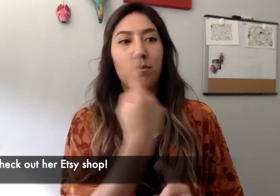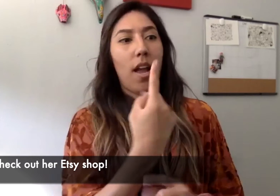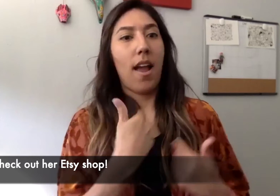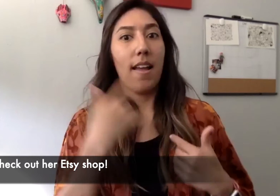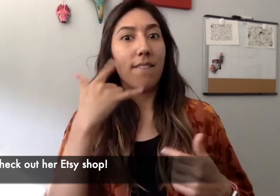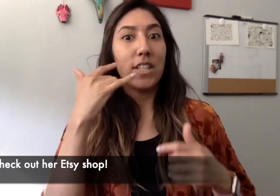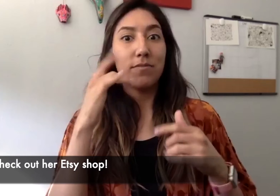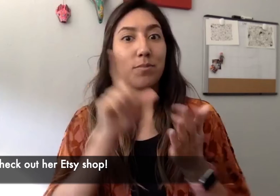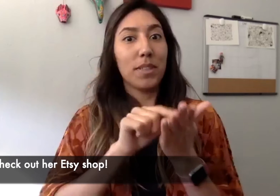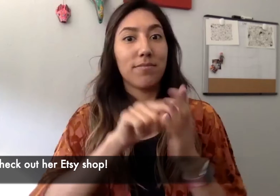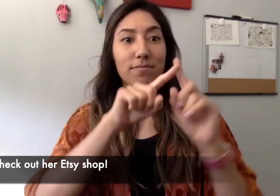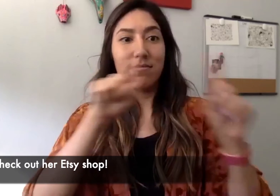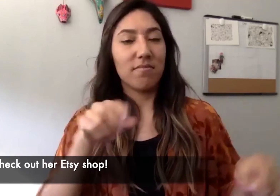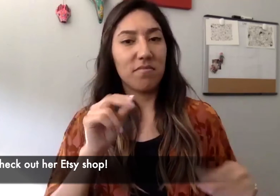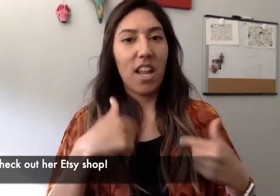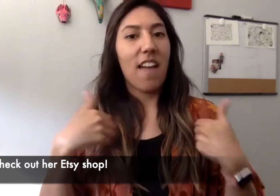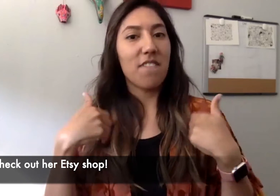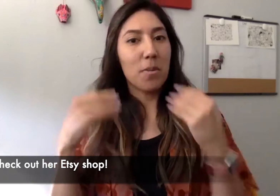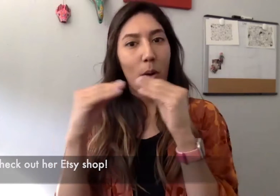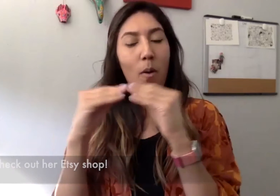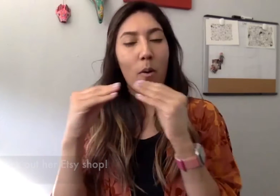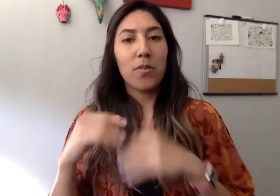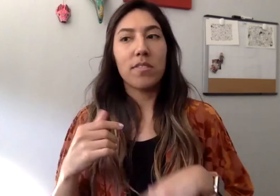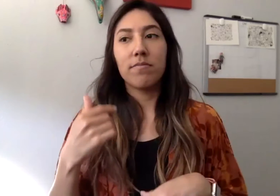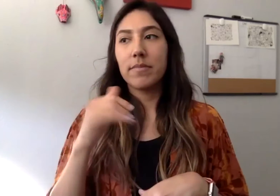Well, the California Poppies aren't my only piece of nature-